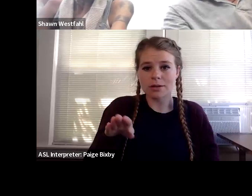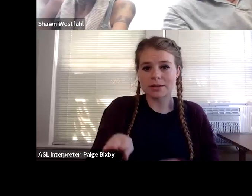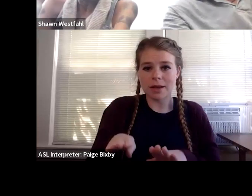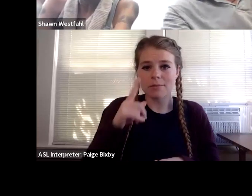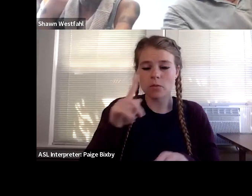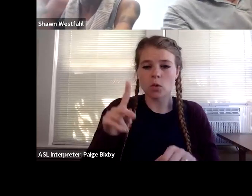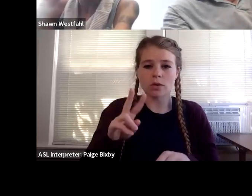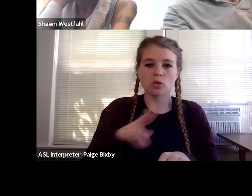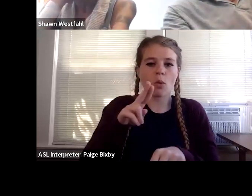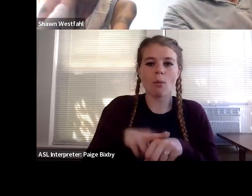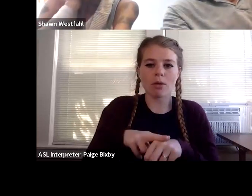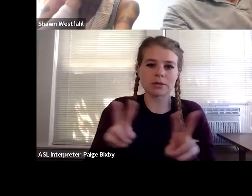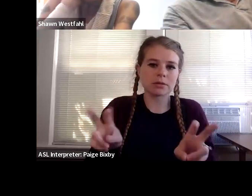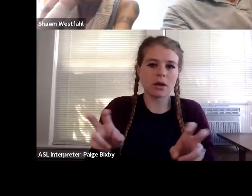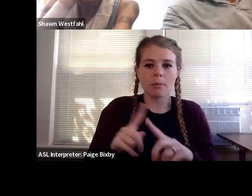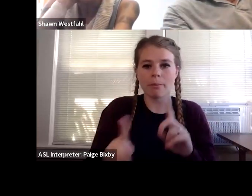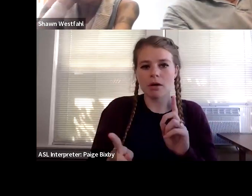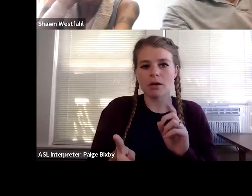but a huge leap for addicts all over.